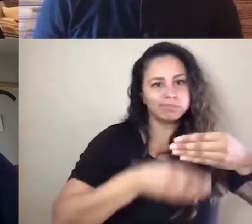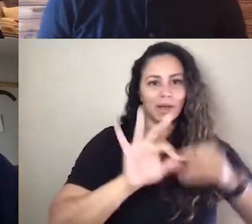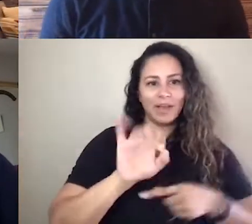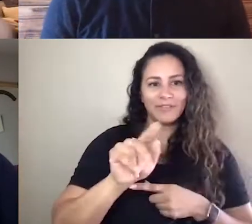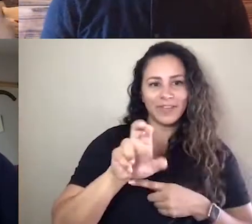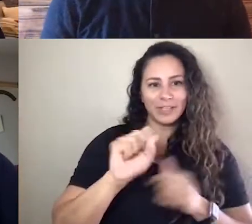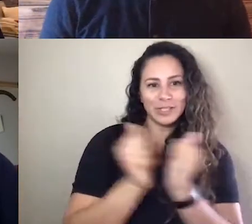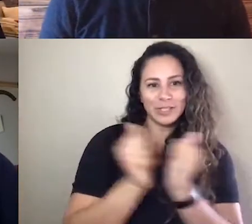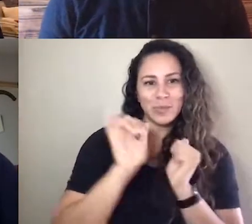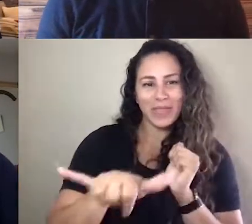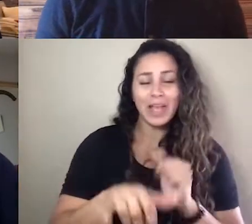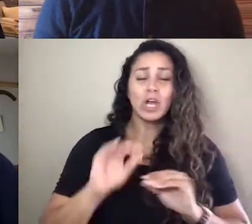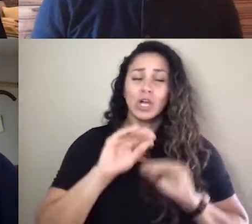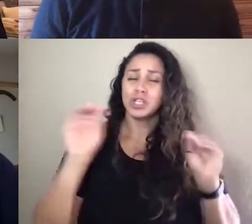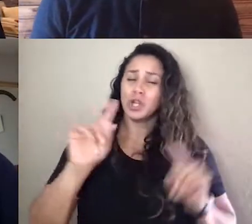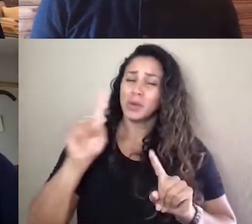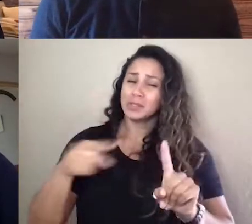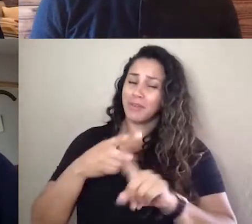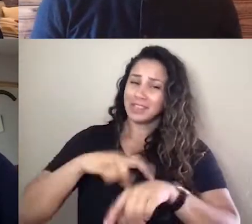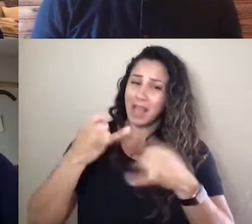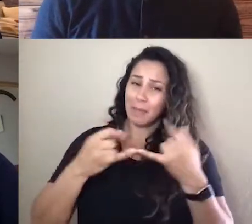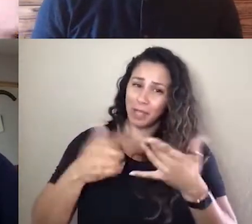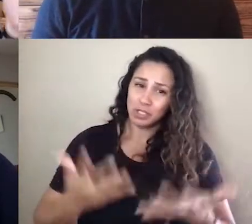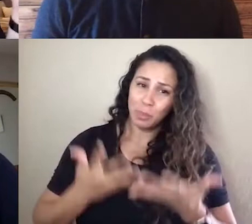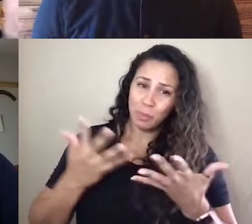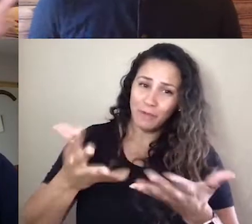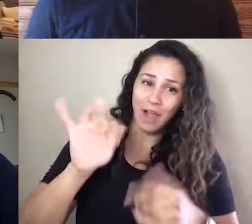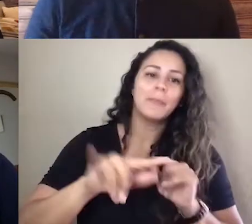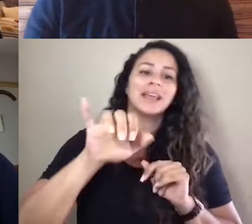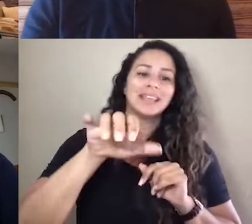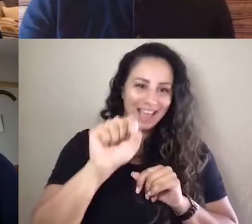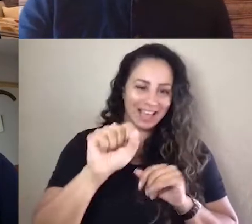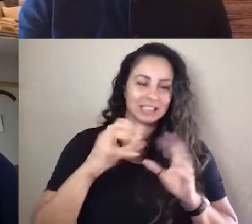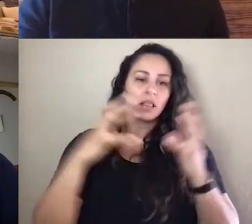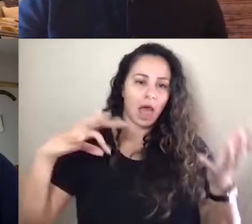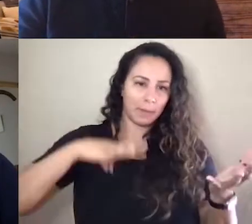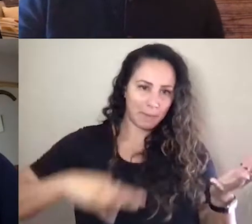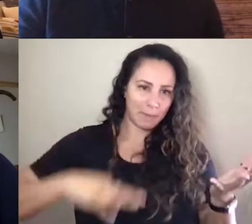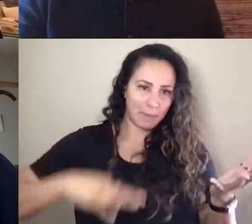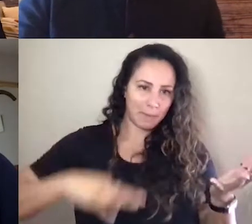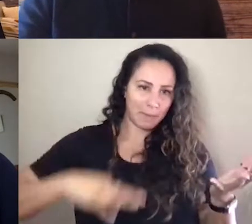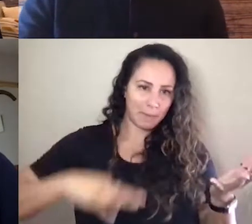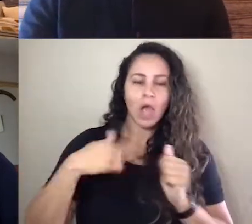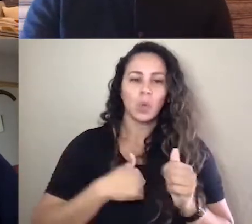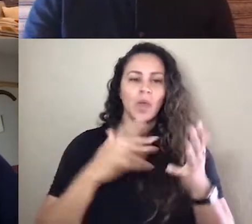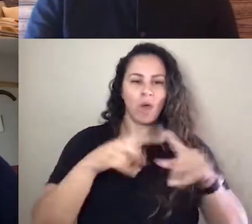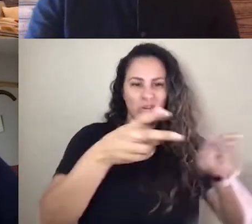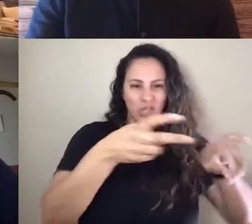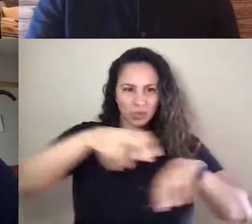NO SPECIFIC TIMELINE FOR IT BUT EFFORT PUT TO UNIFY THE EXPERIENCES. GREAT.